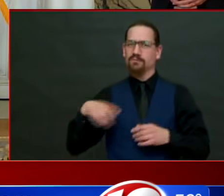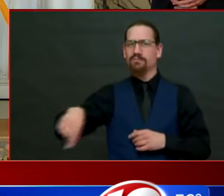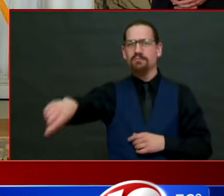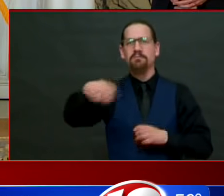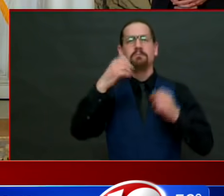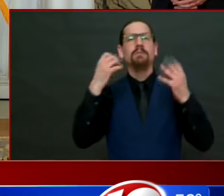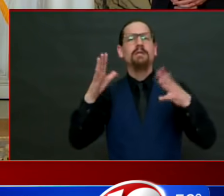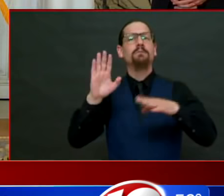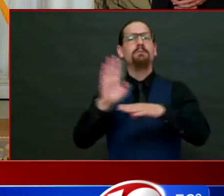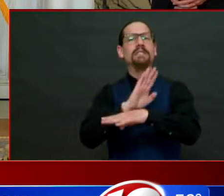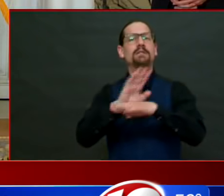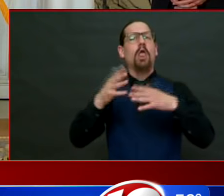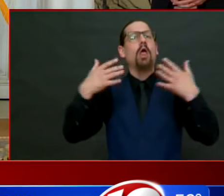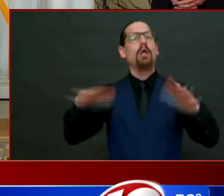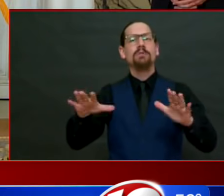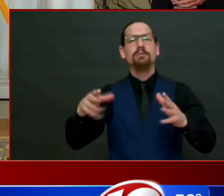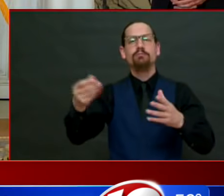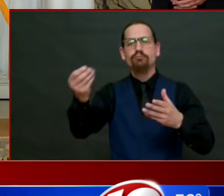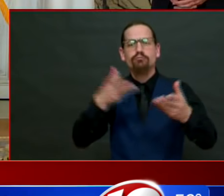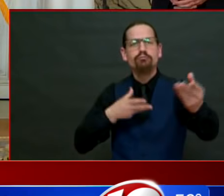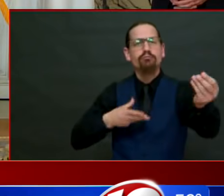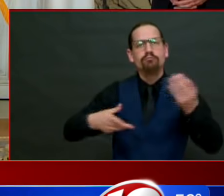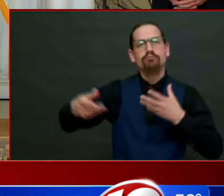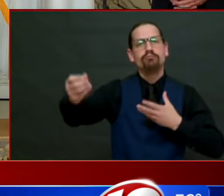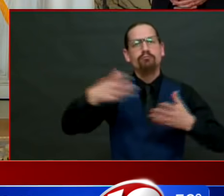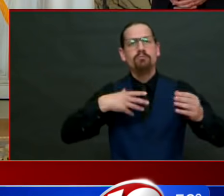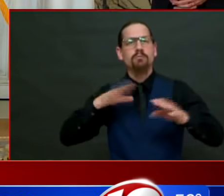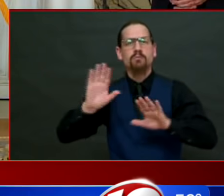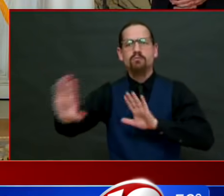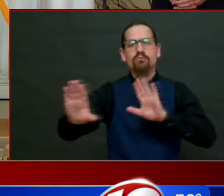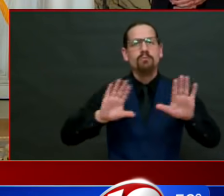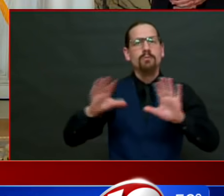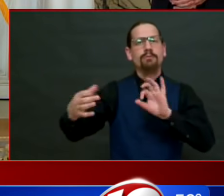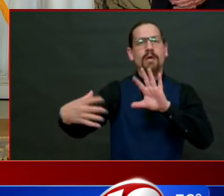IN GREAT COLLABORATION WITH INDUSTRY FEEDBACK AND WE NEED TO BE FLEXIBLE.